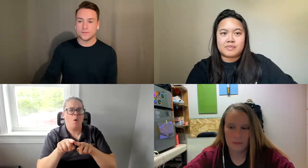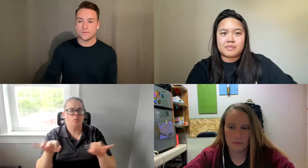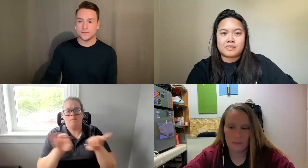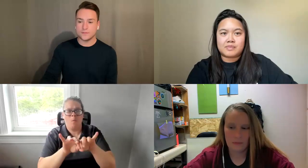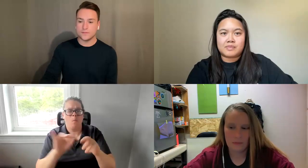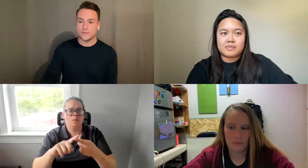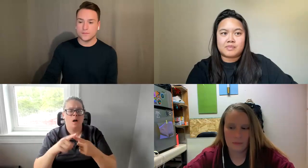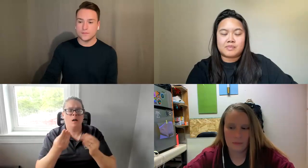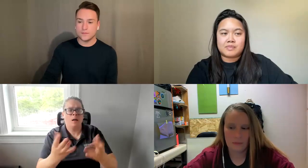at that and see what they can accomplish.